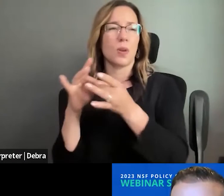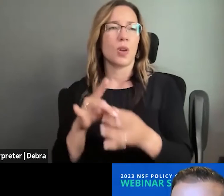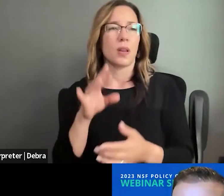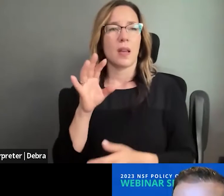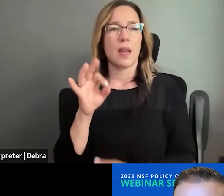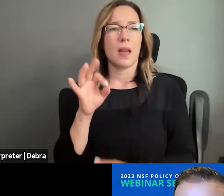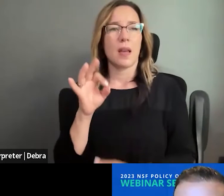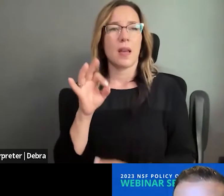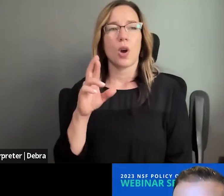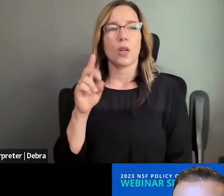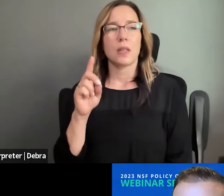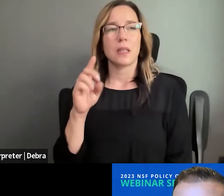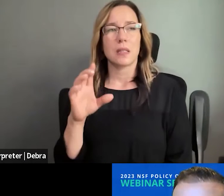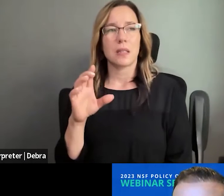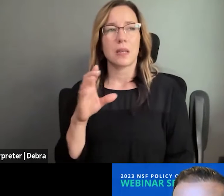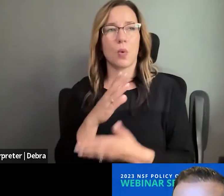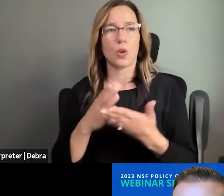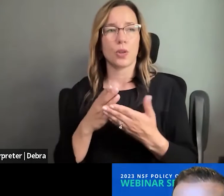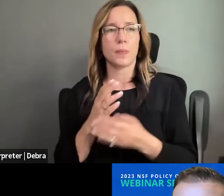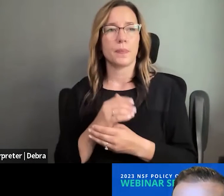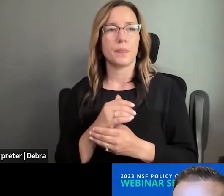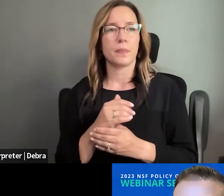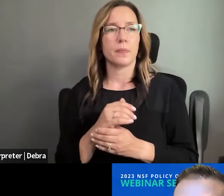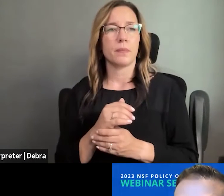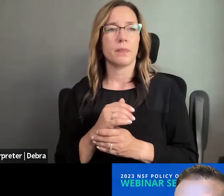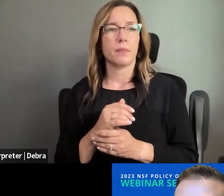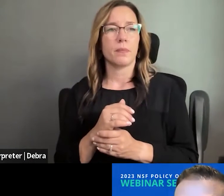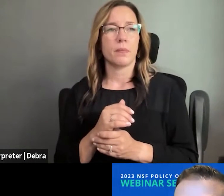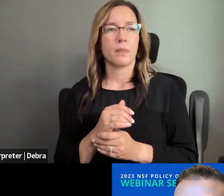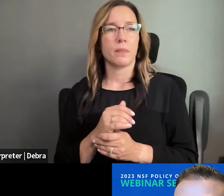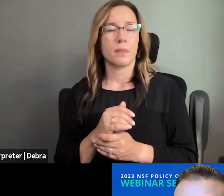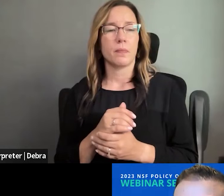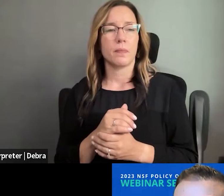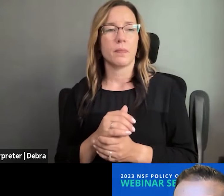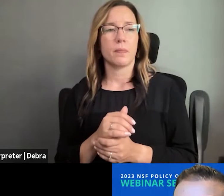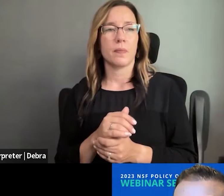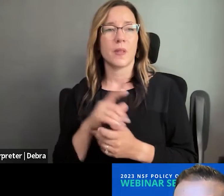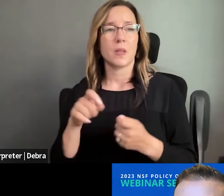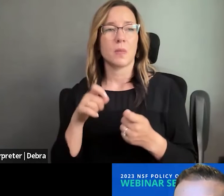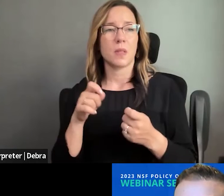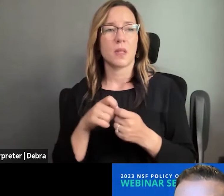If there is a specific funding opportunity that